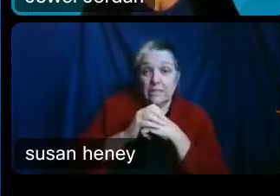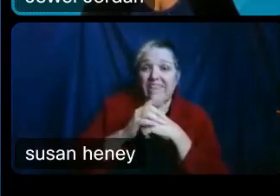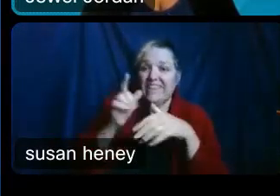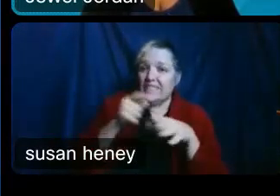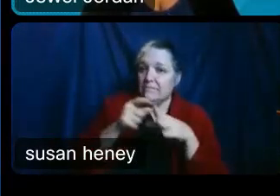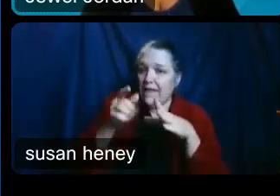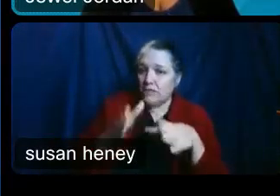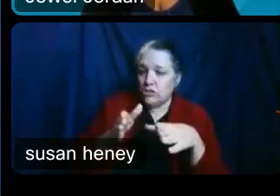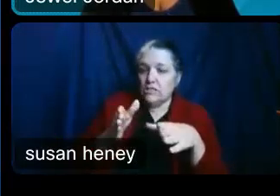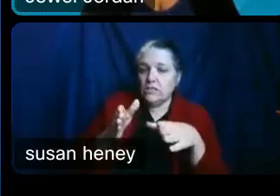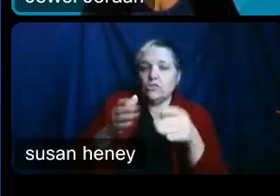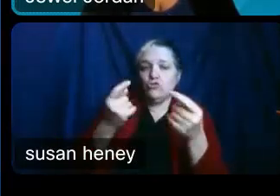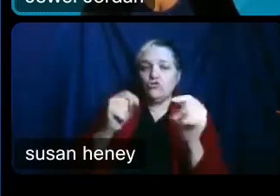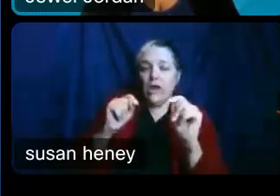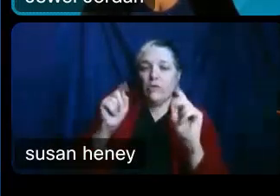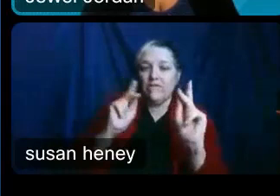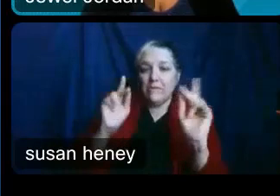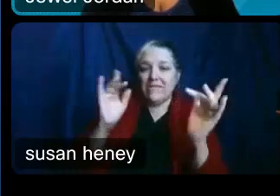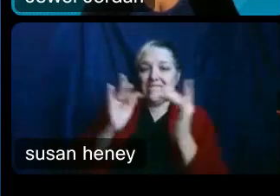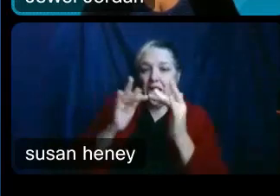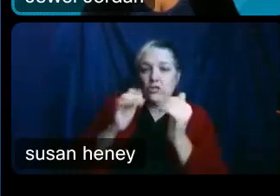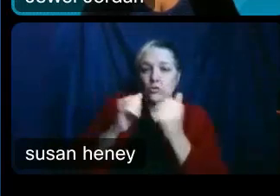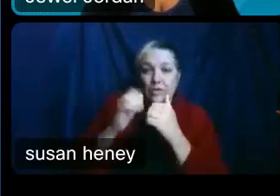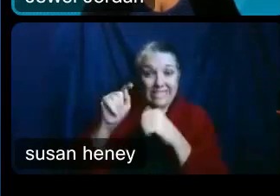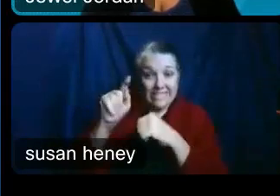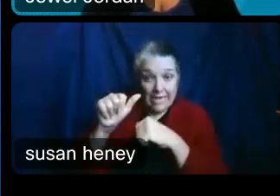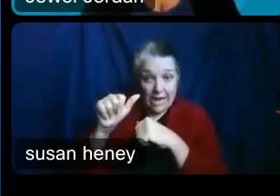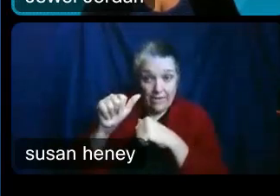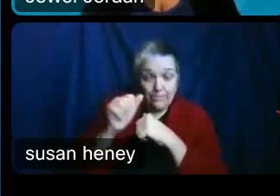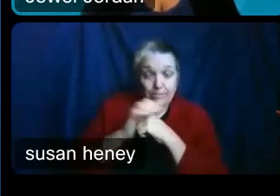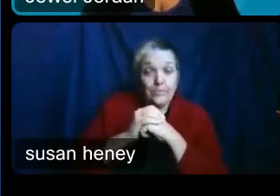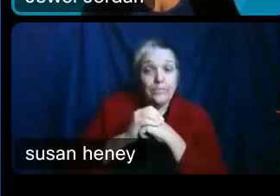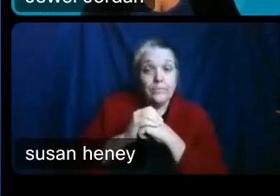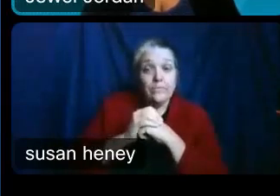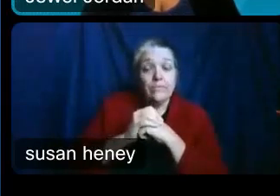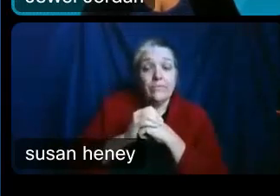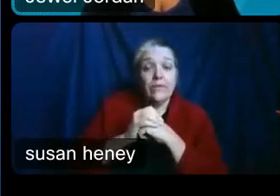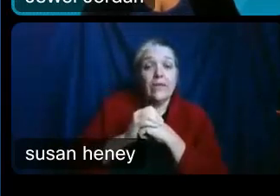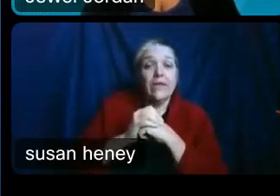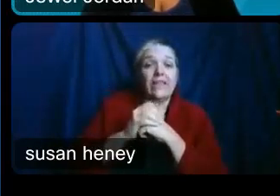put the public in touch with the data that they need. DDSs provide a wide variety of